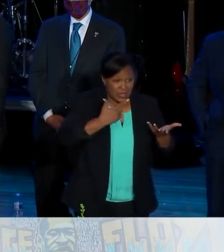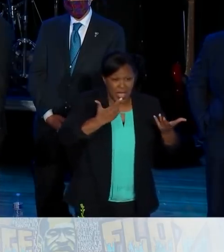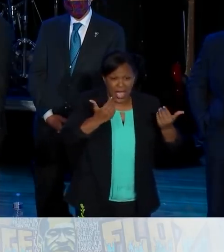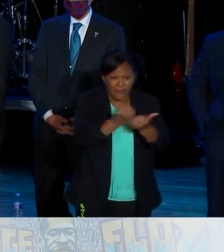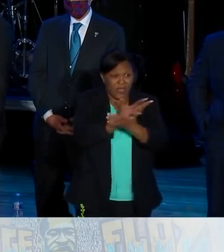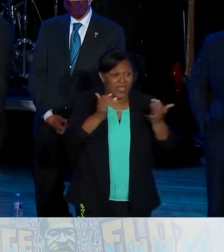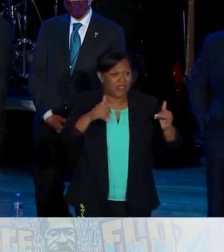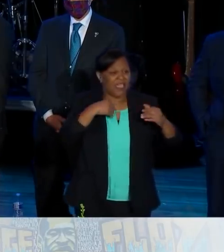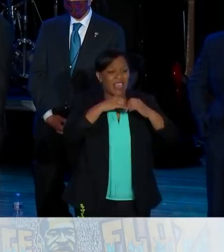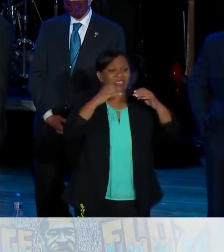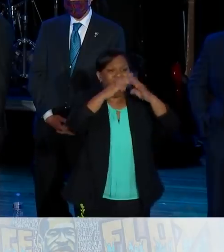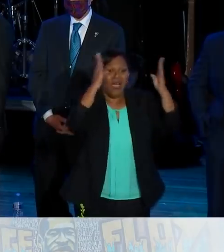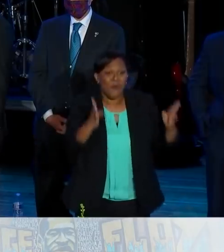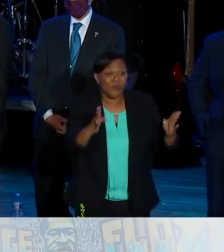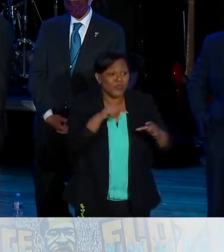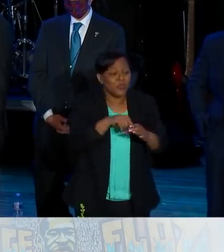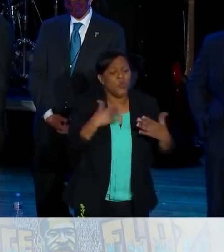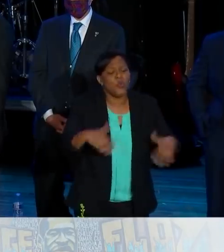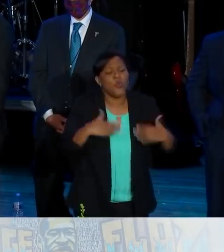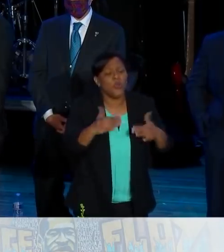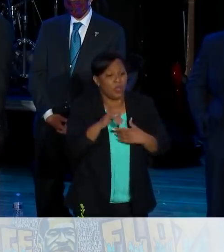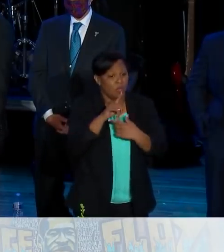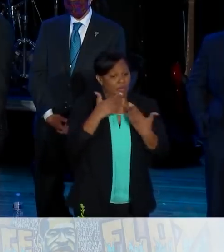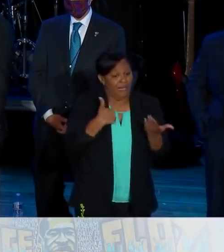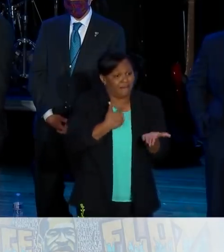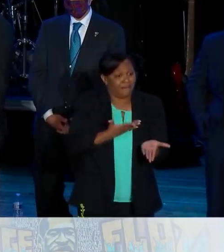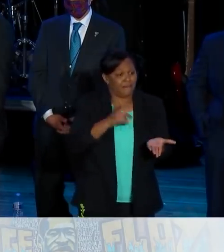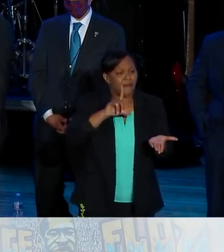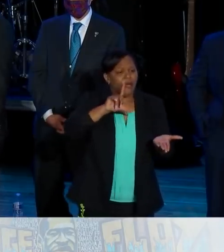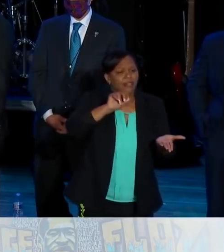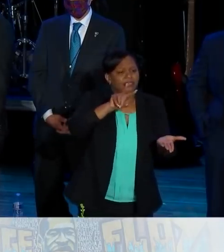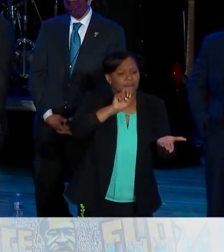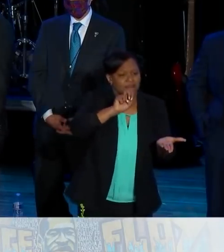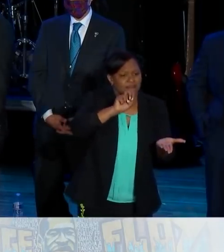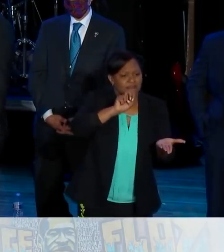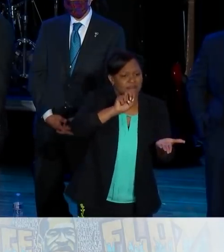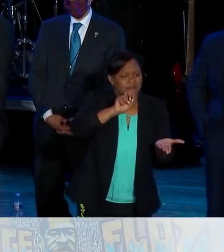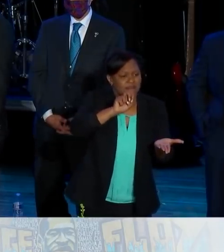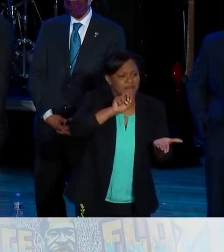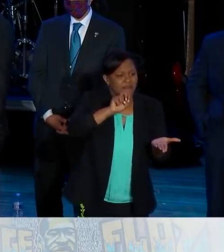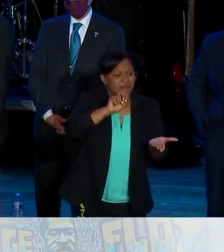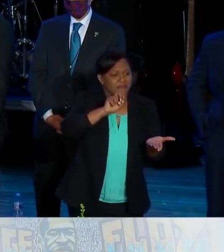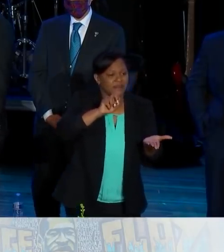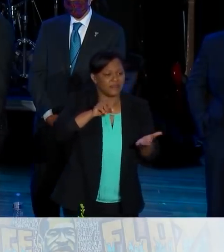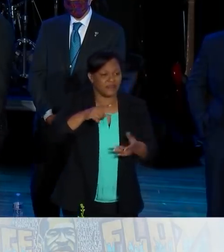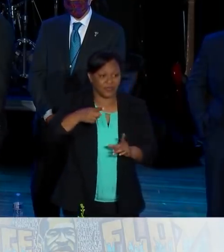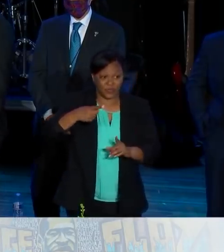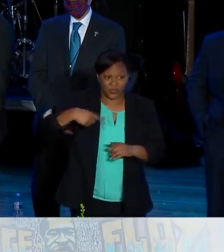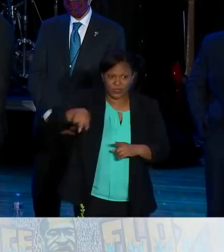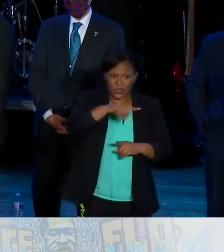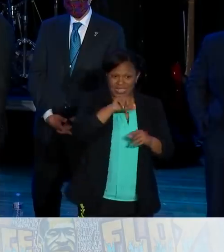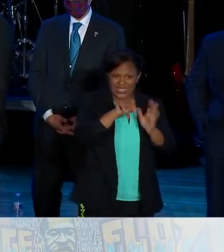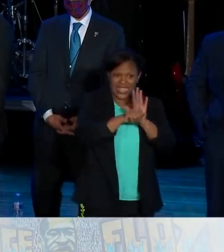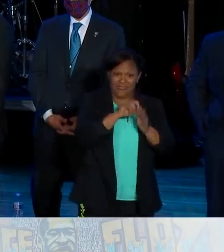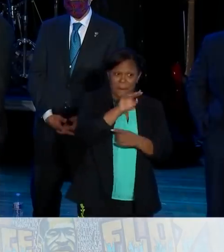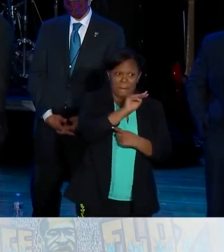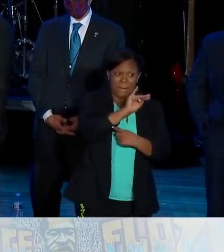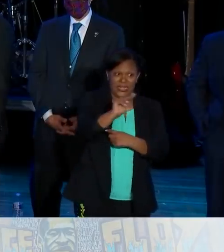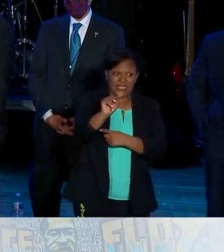DIDN'T HAVE MUCH BUT WE HAD A HOUSE FULL OF LOVE. AND I MEAN, I APPRECIATE THE